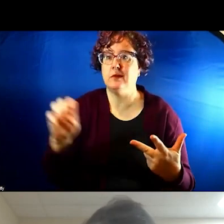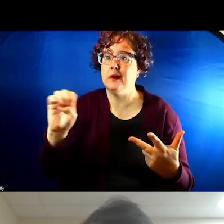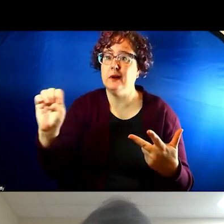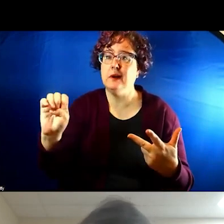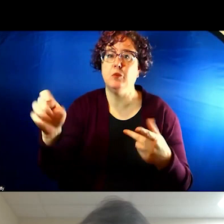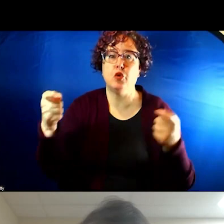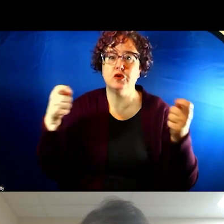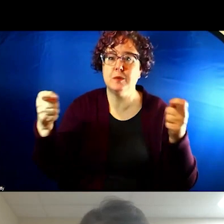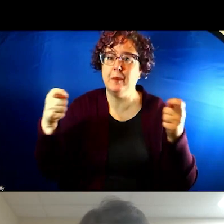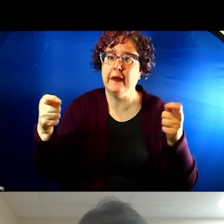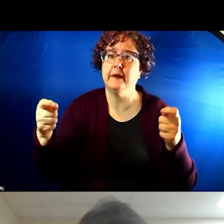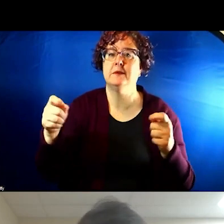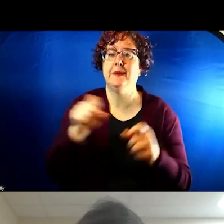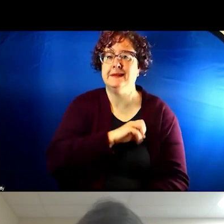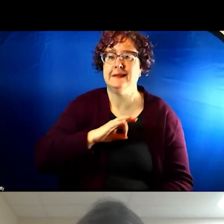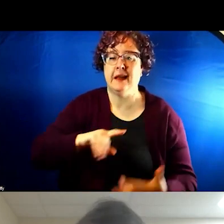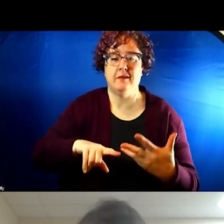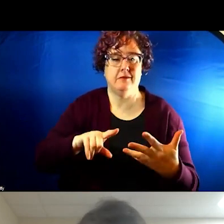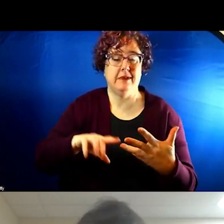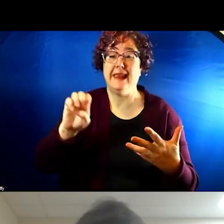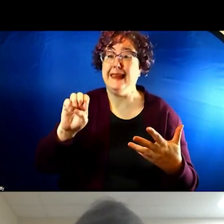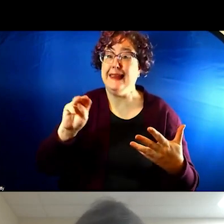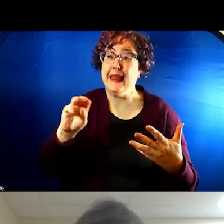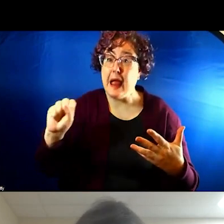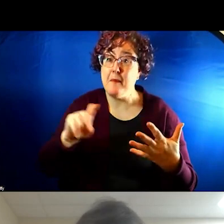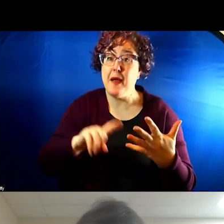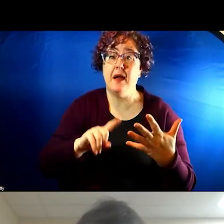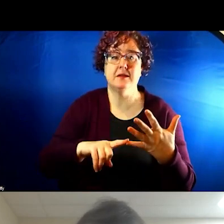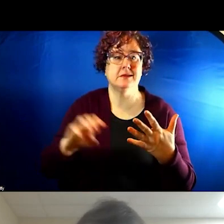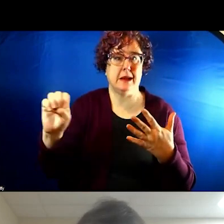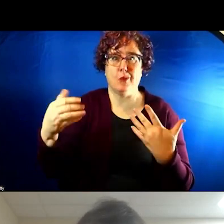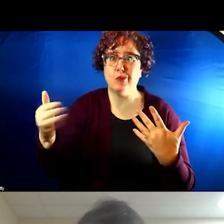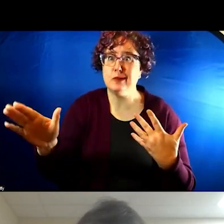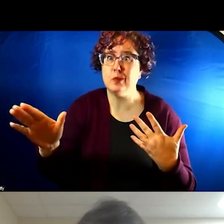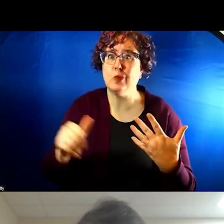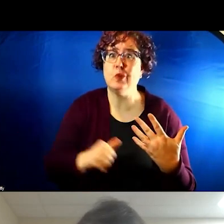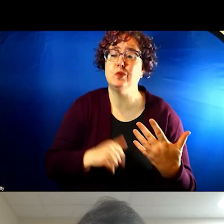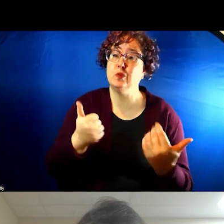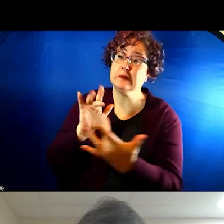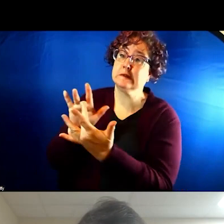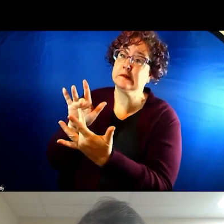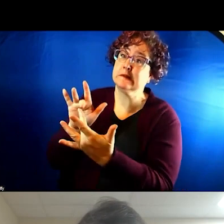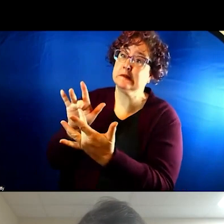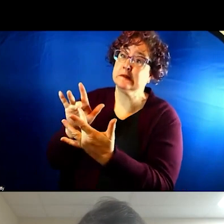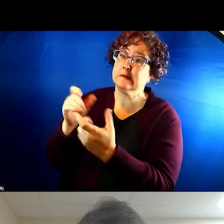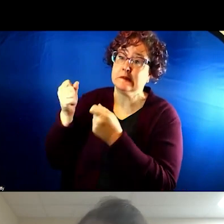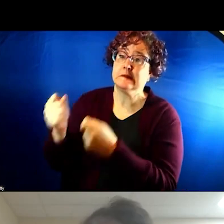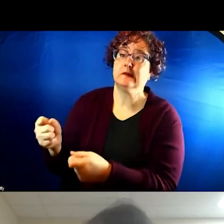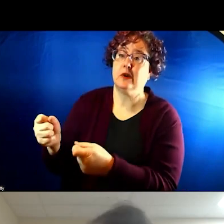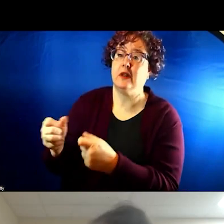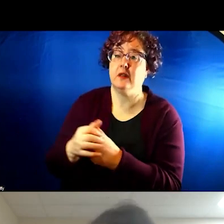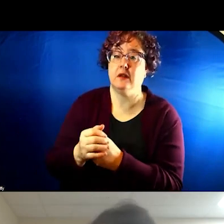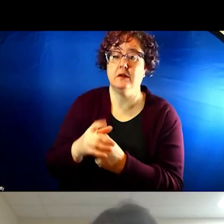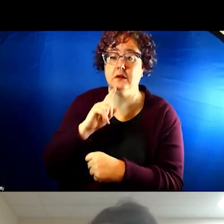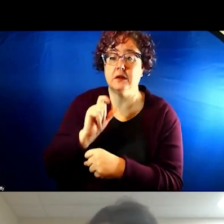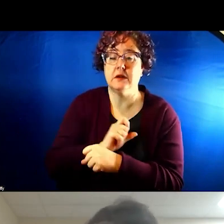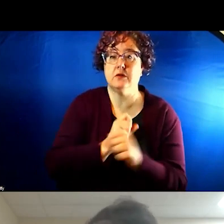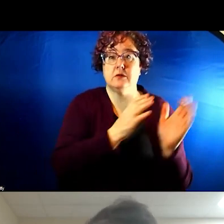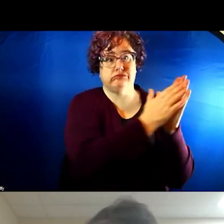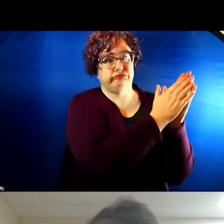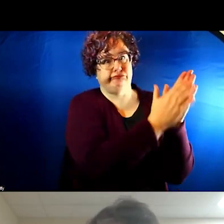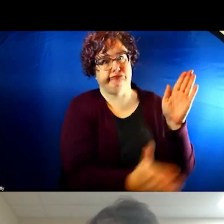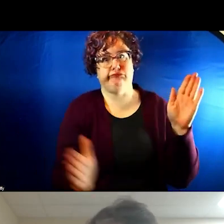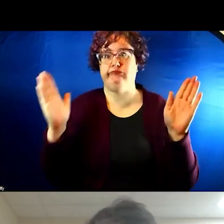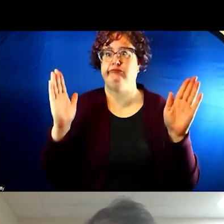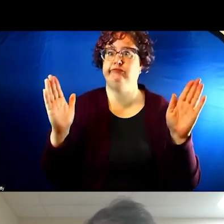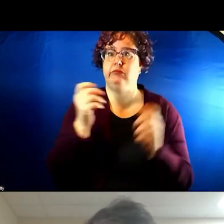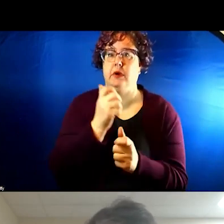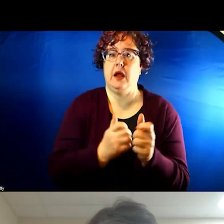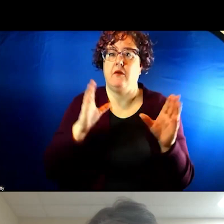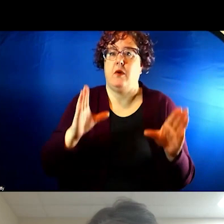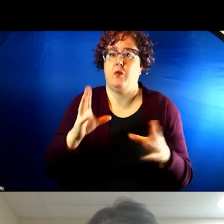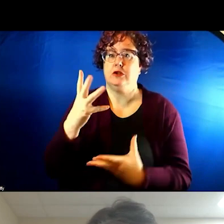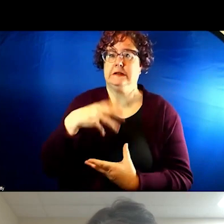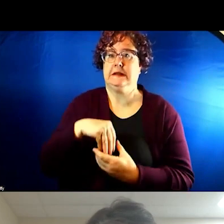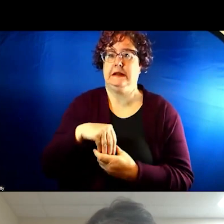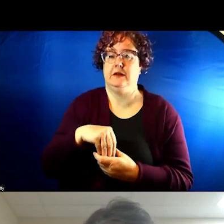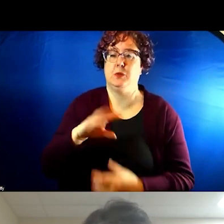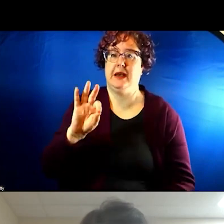BEEN TRYING TO STRENGTHEN THE SPECTRUM.